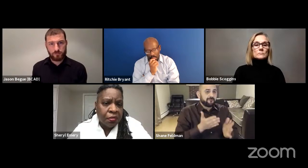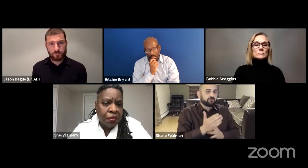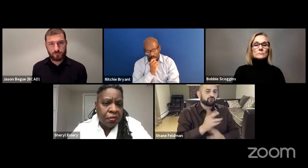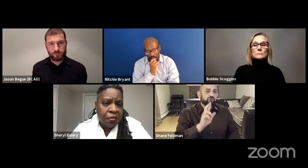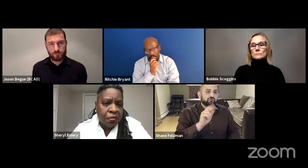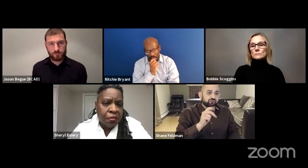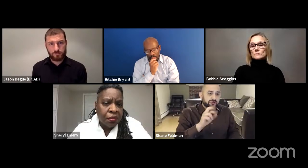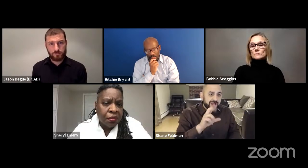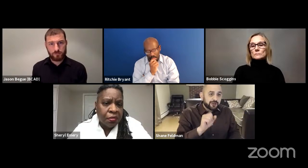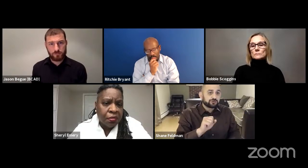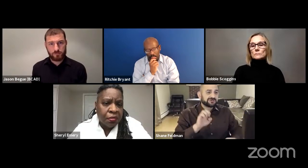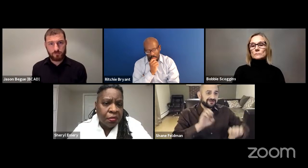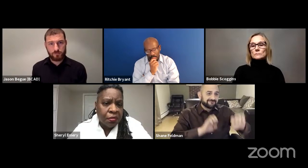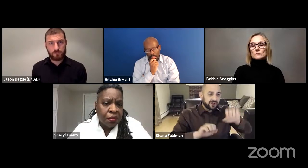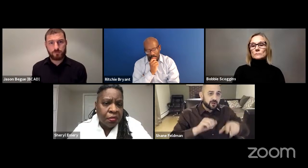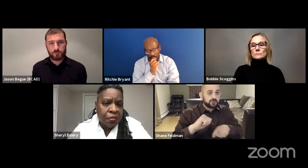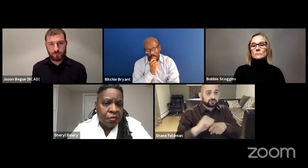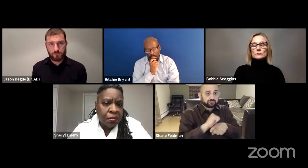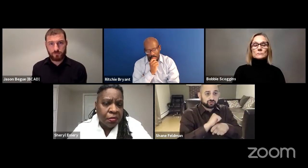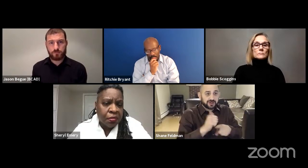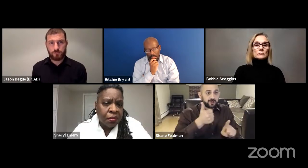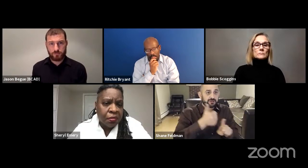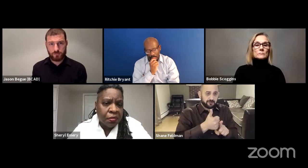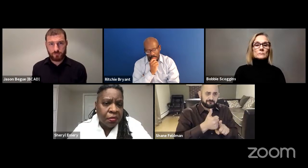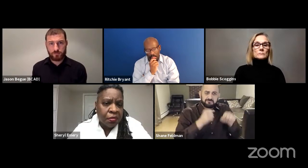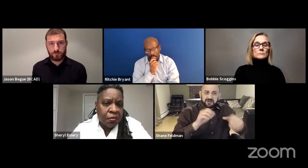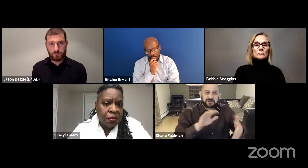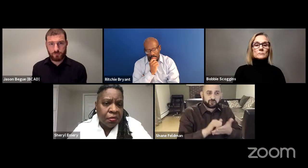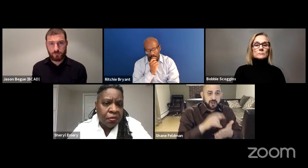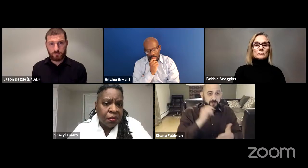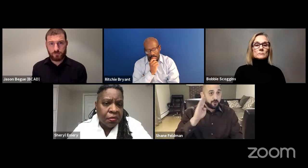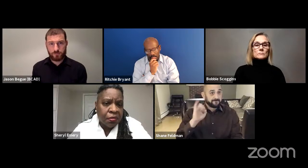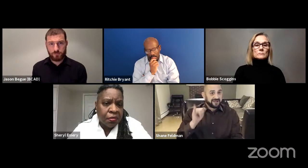something that's acceptable for your state, and then you only are responsible for doing